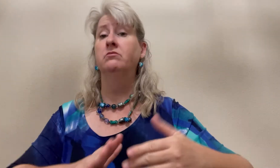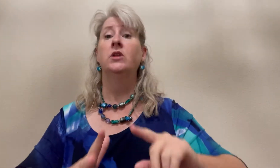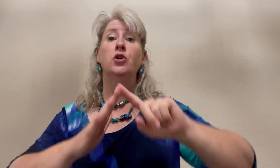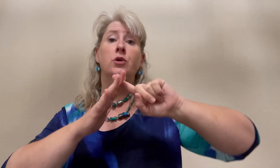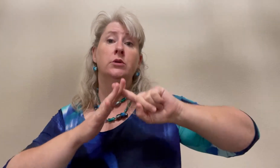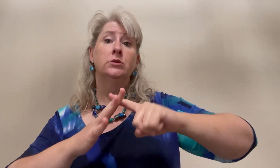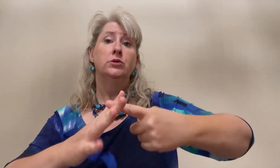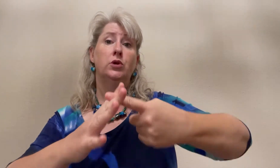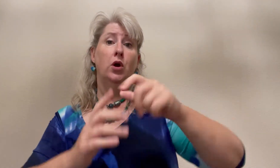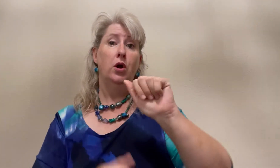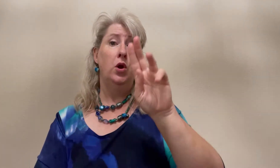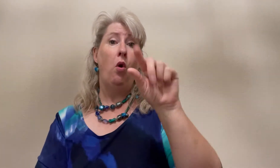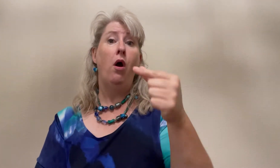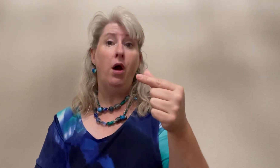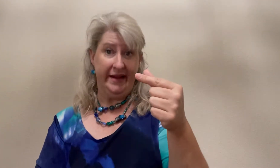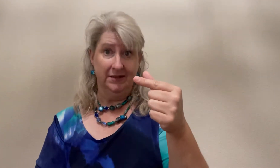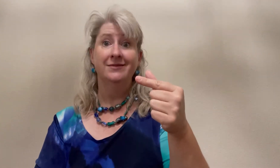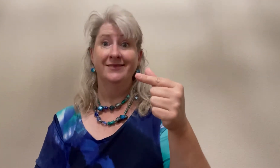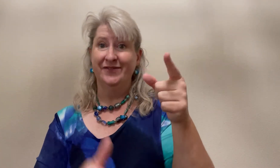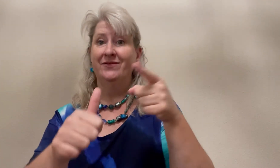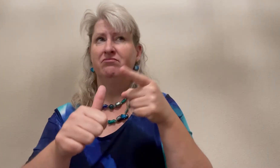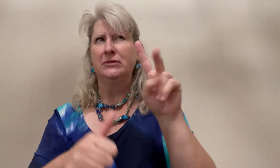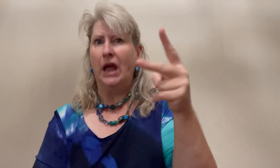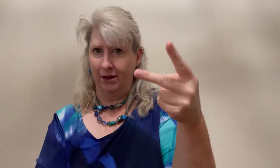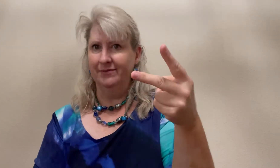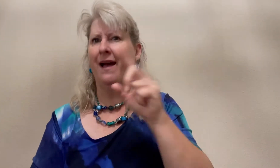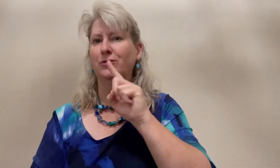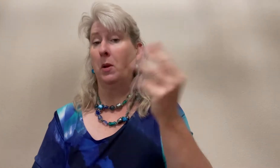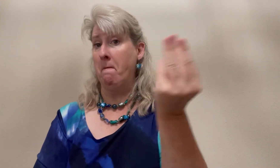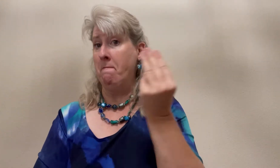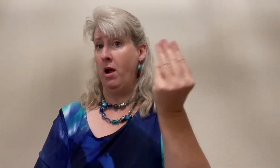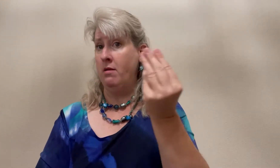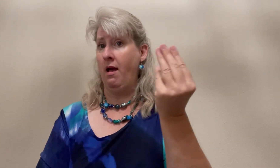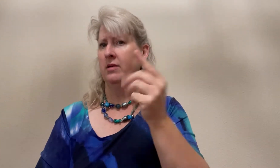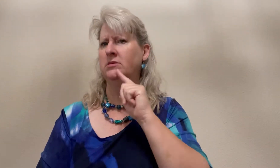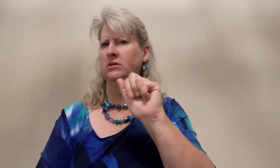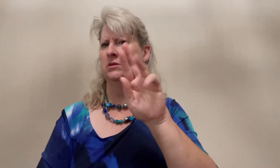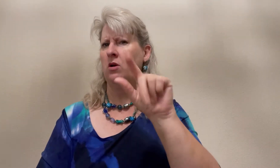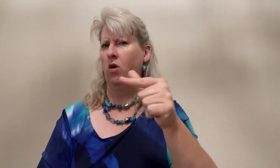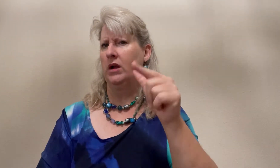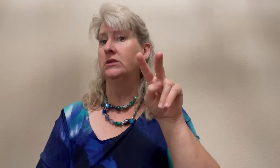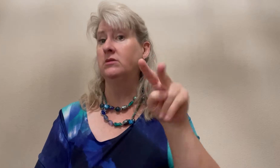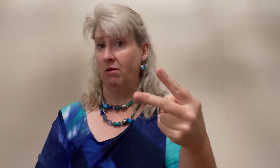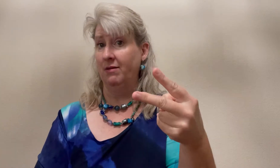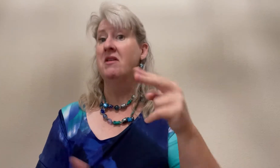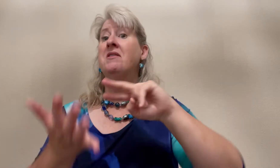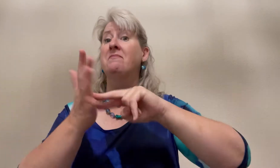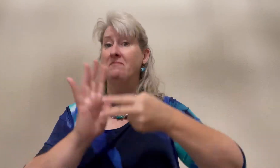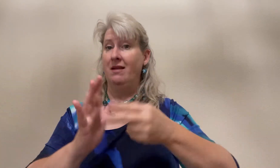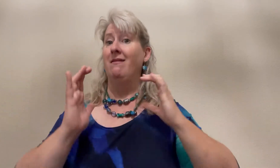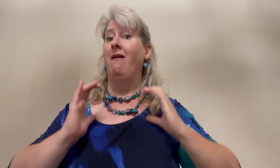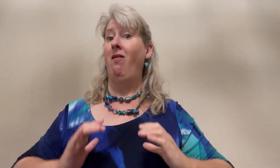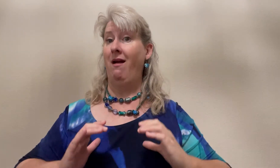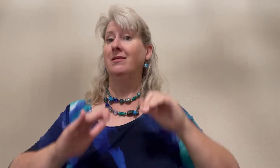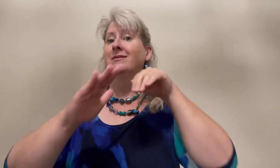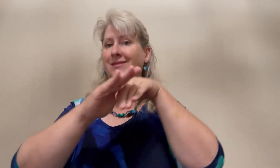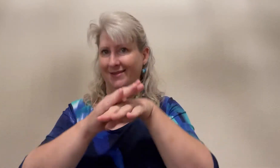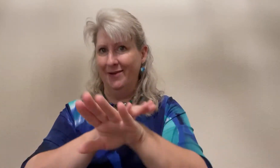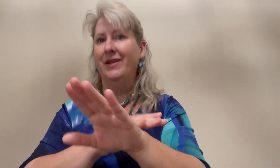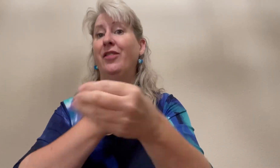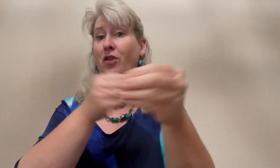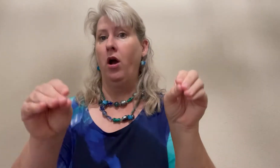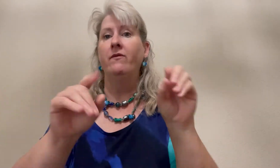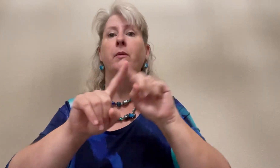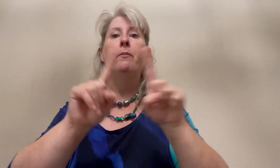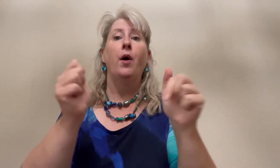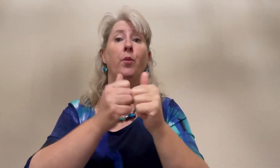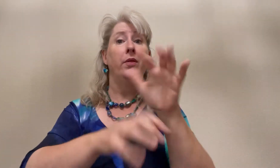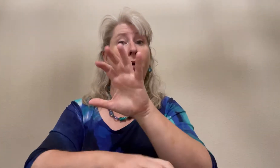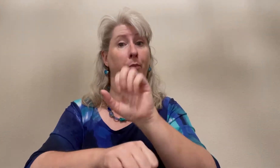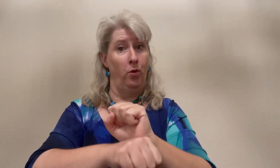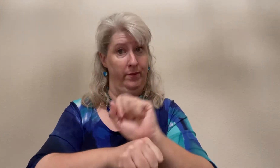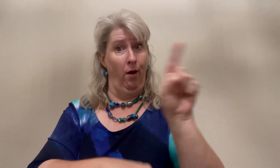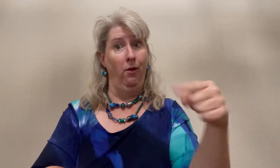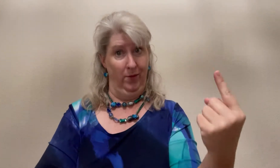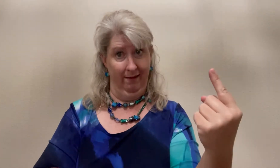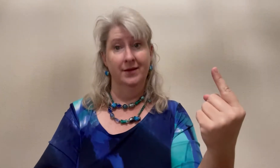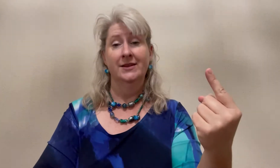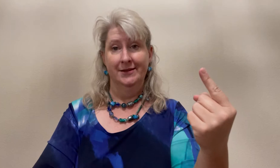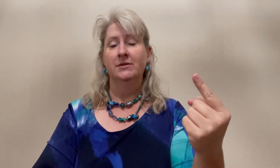Starting in August, on August 2nd Monday actually, only client with an appointment can come to the office.